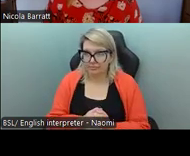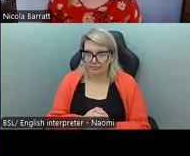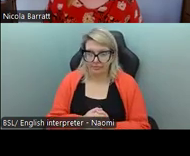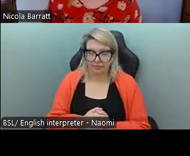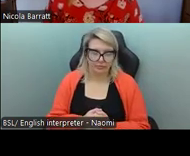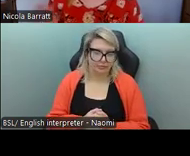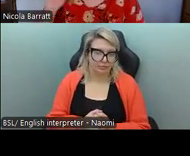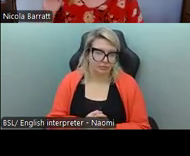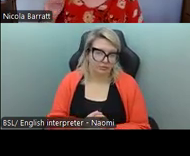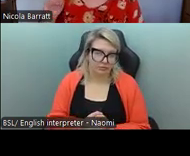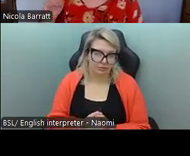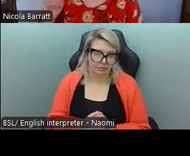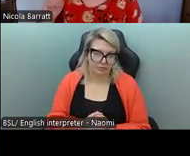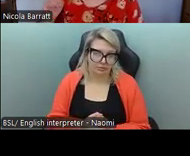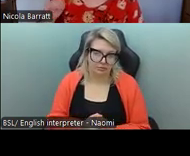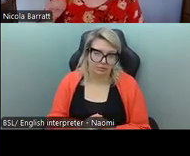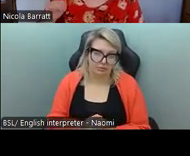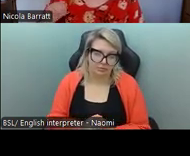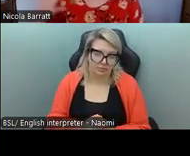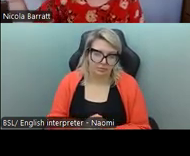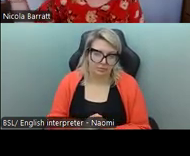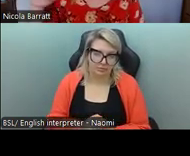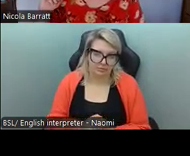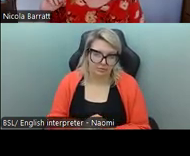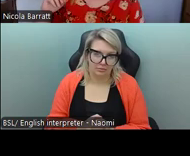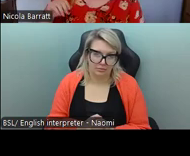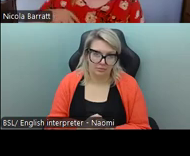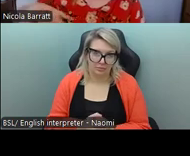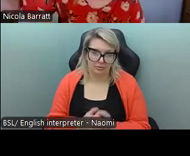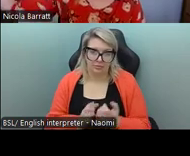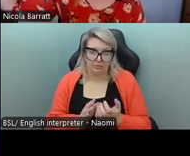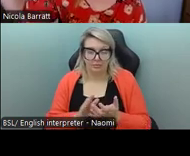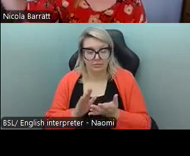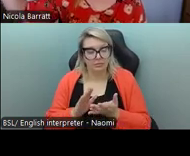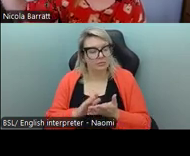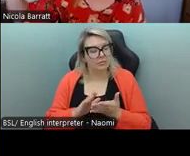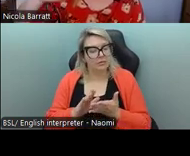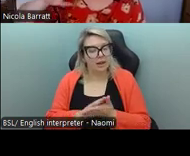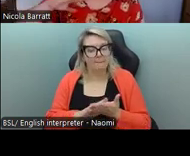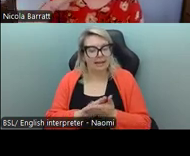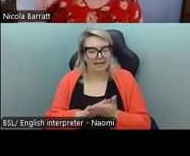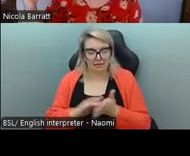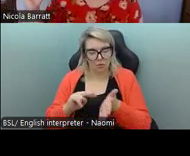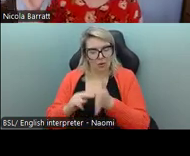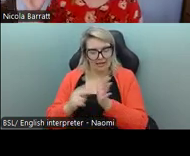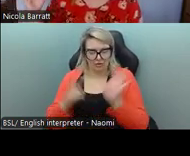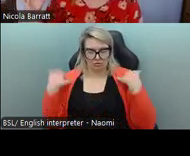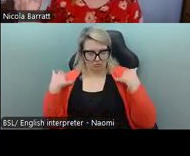Now, this doesn't mean that organizations can be like, "Well, it's up to you, off you go. We're not posting anything to the page."